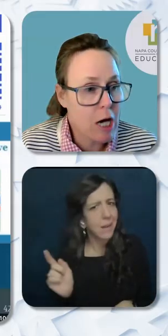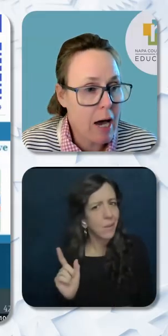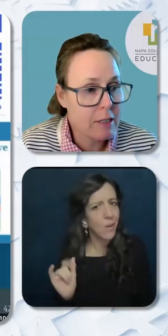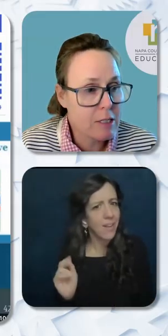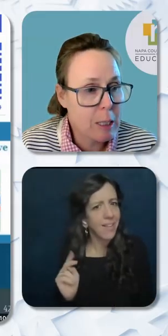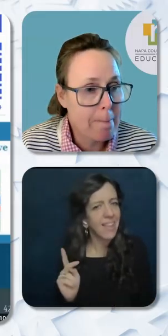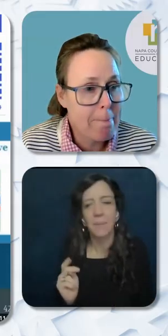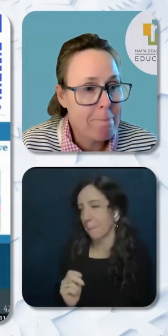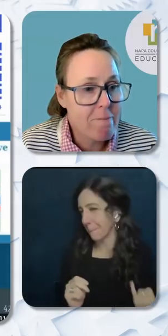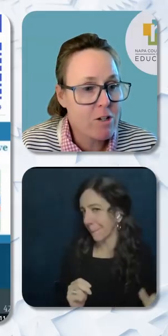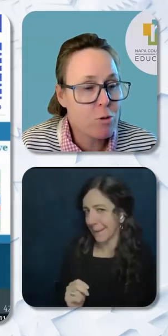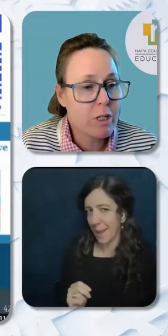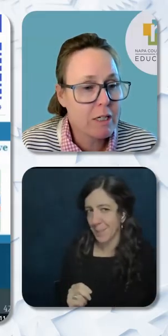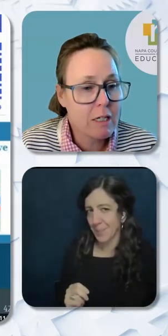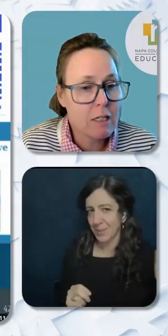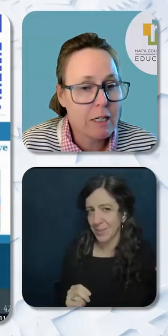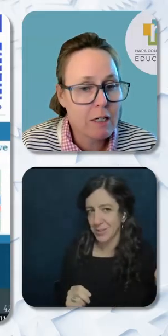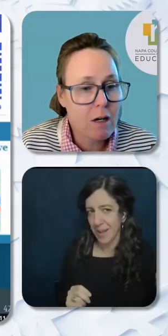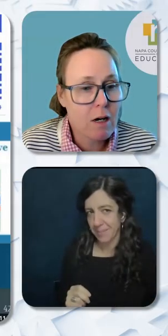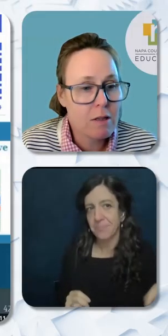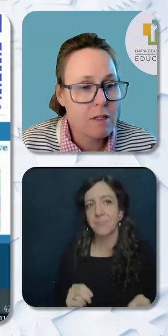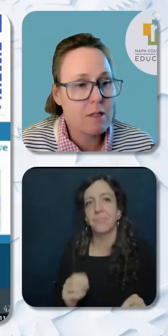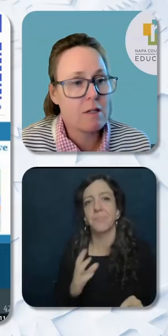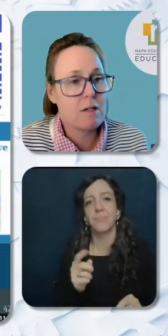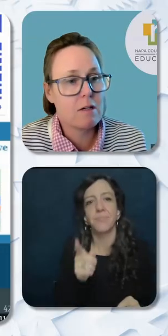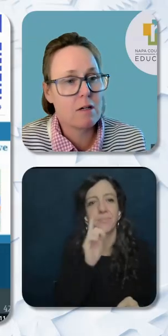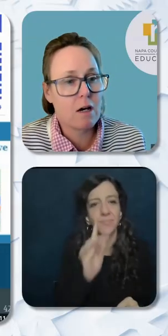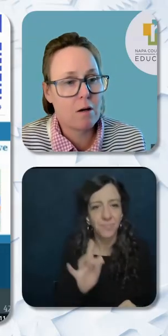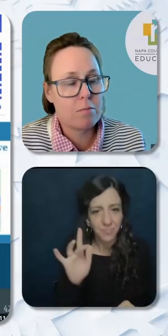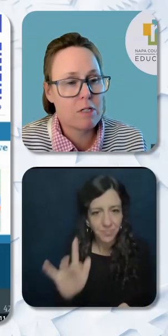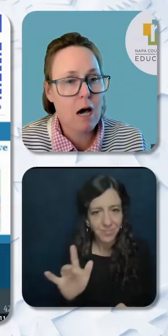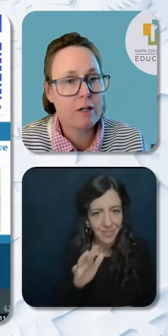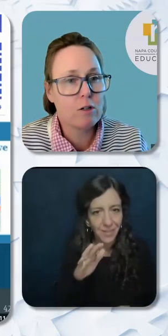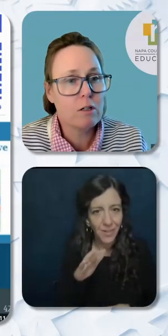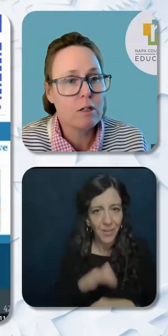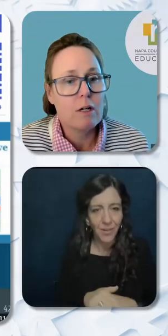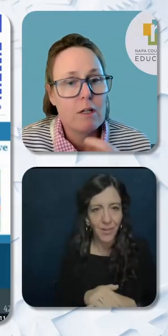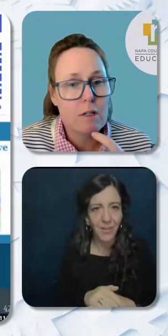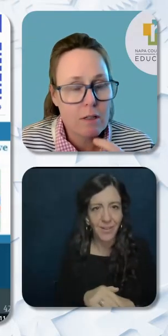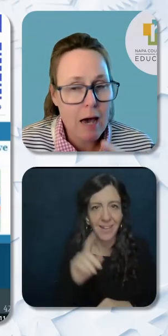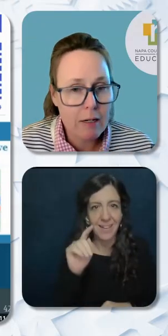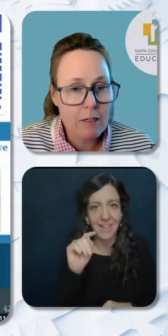in the chat. And you are gonna click on the, tile.